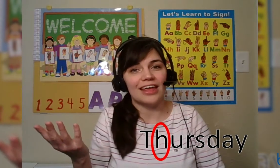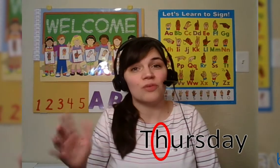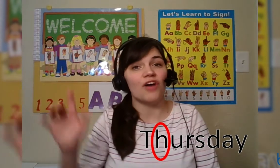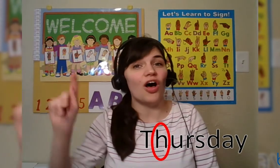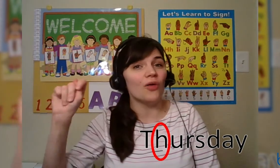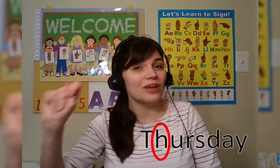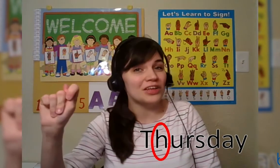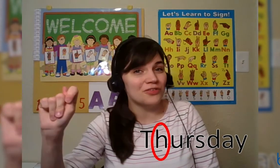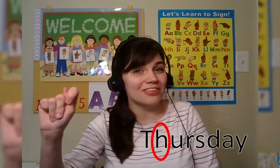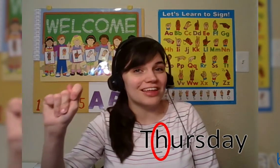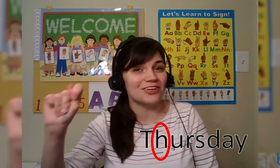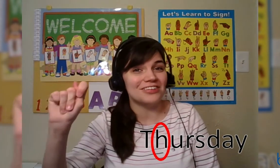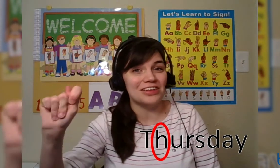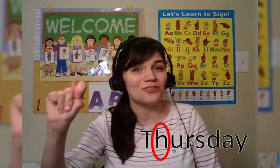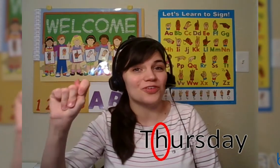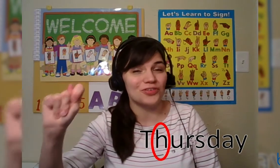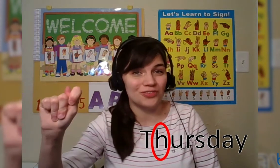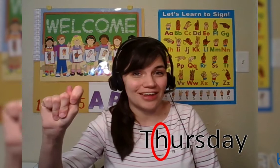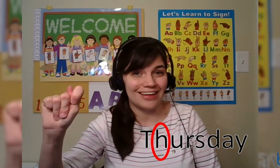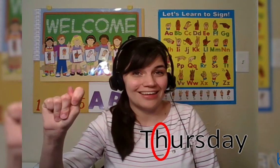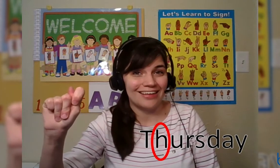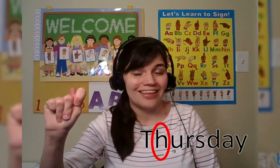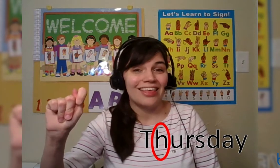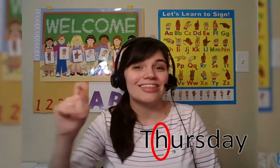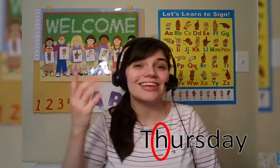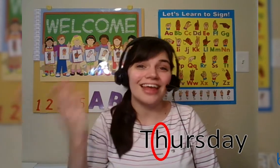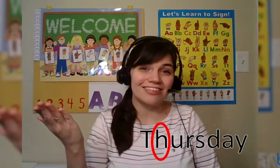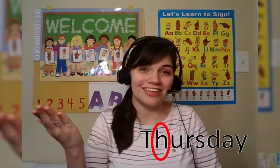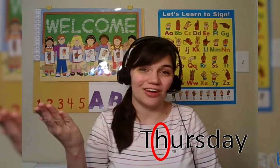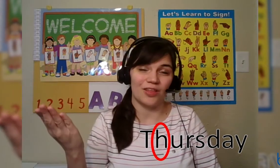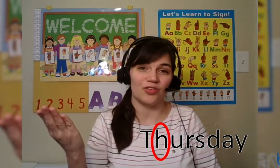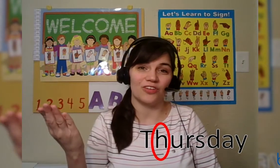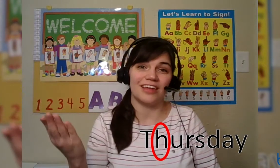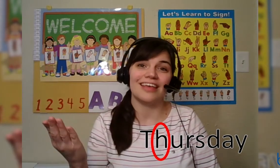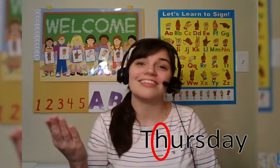we've already used the letter T for Tuesday. The next letter in Thursday is